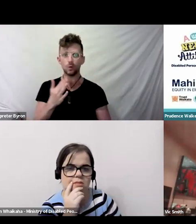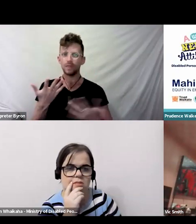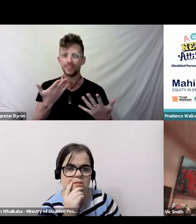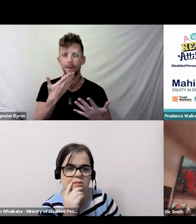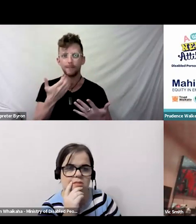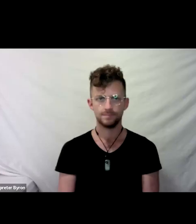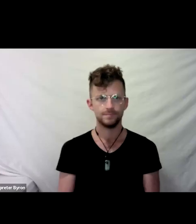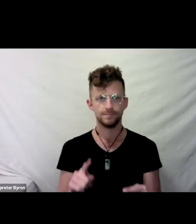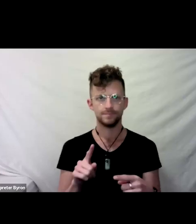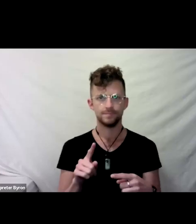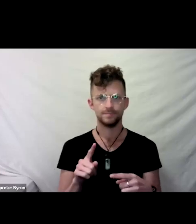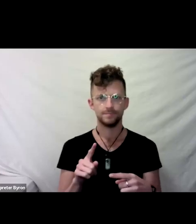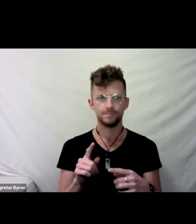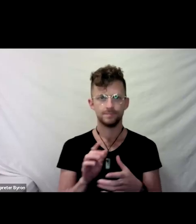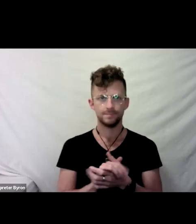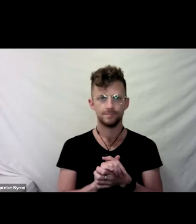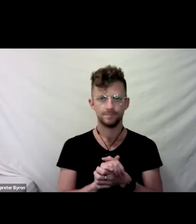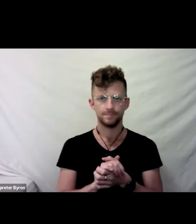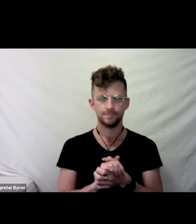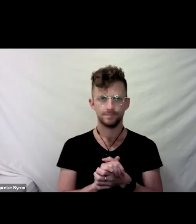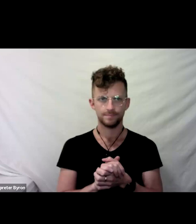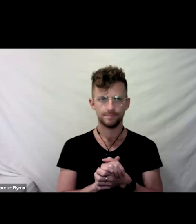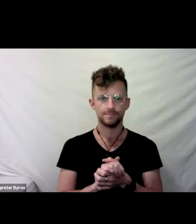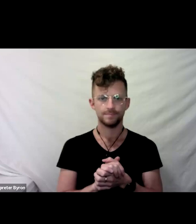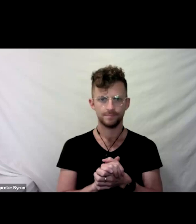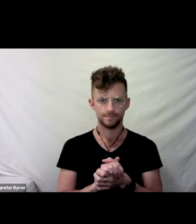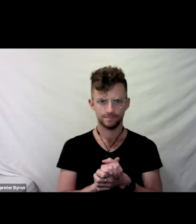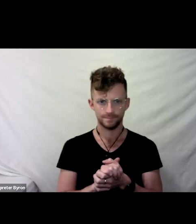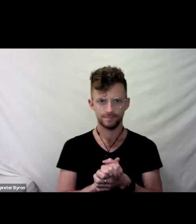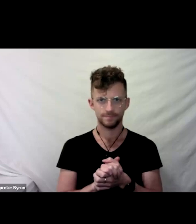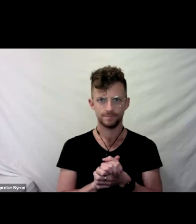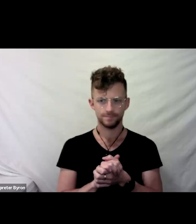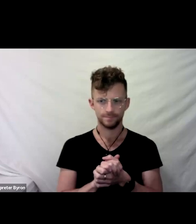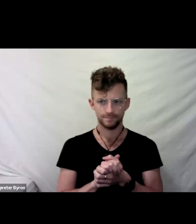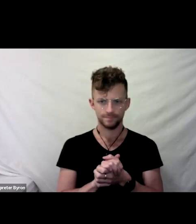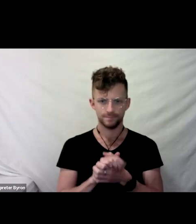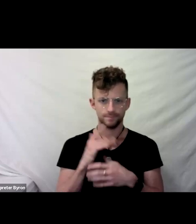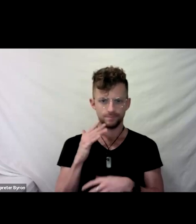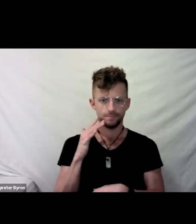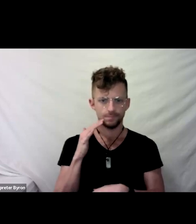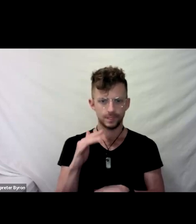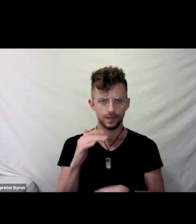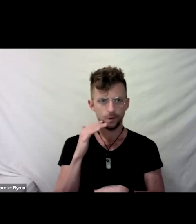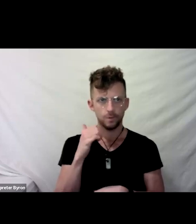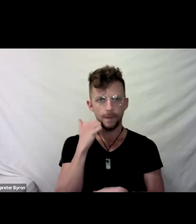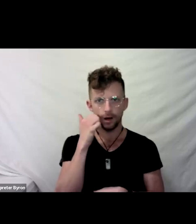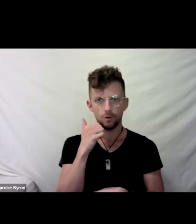With that I’d like to close us with a karakia. Te whakaeatanga e